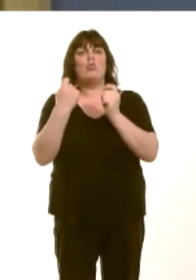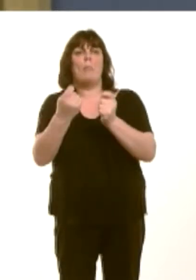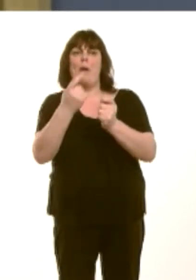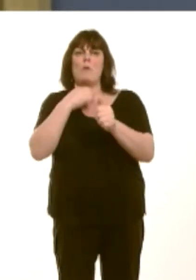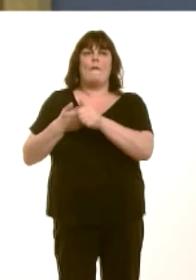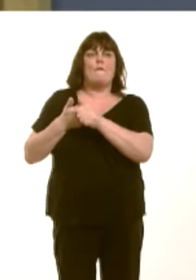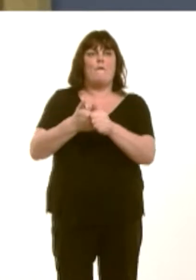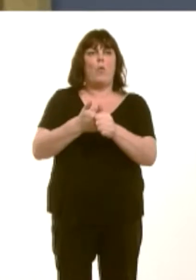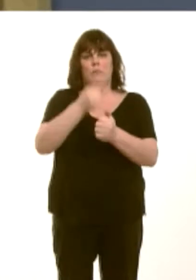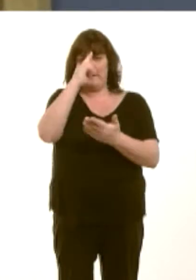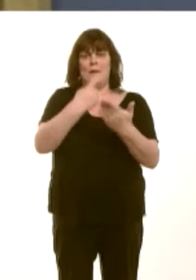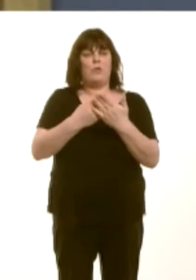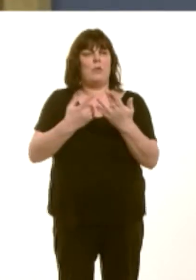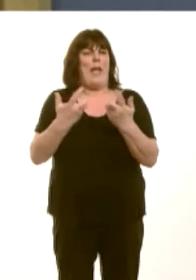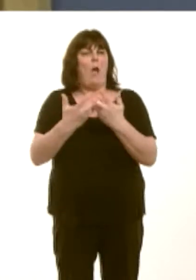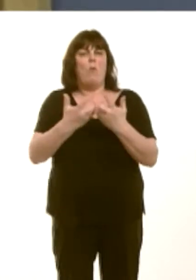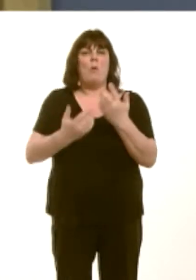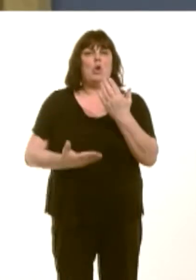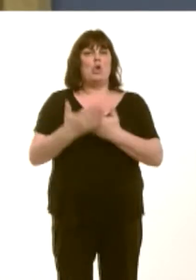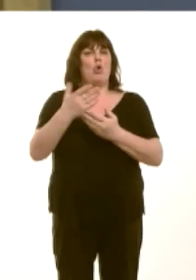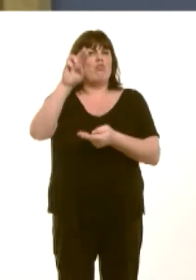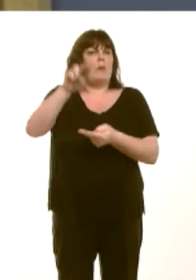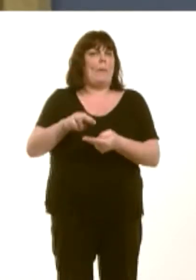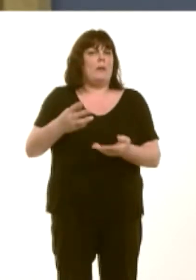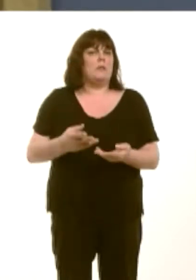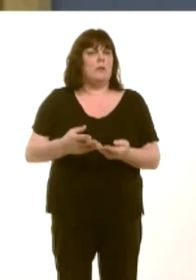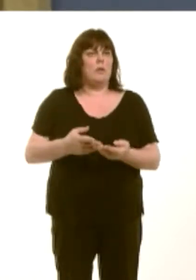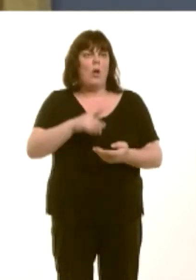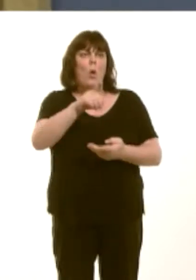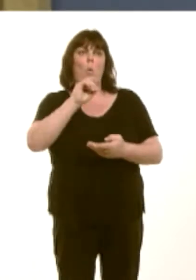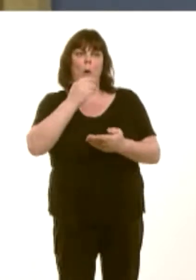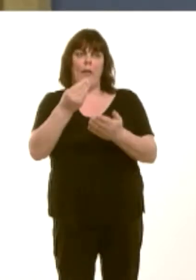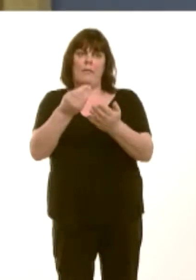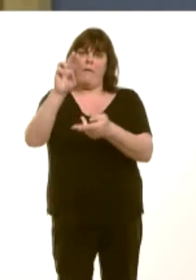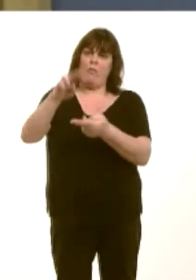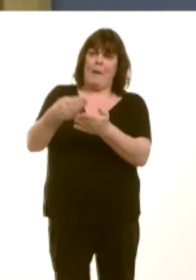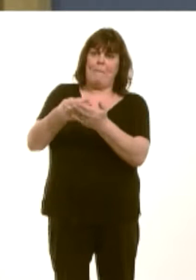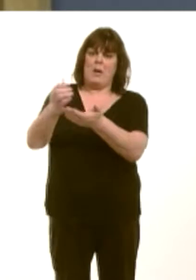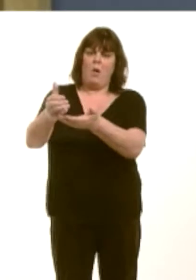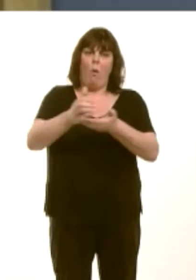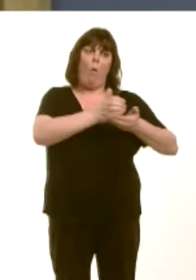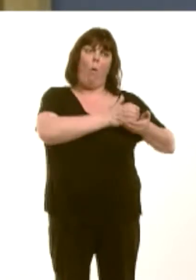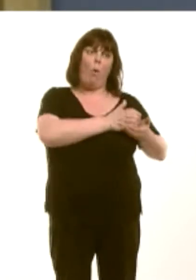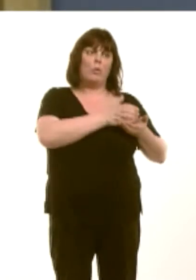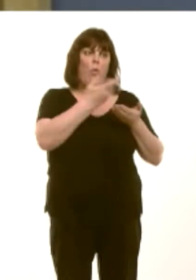Will the Welsh Government take the opportunity to ring-fence this rebate for new drugs and treatments?